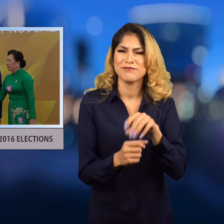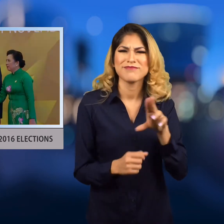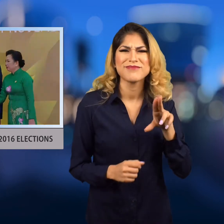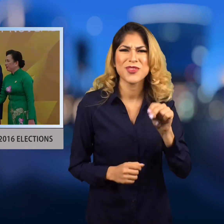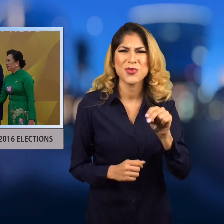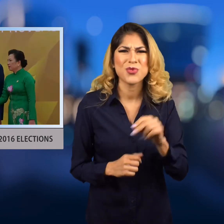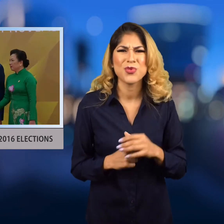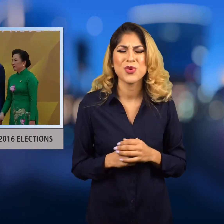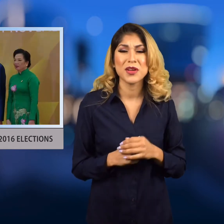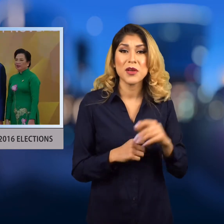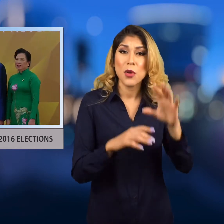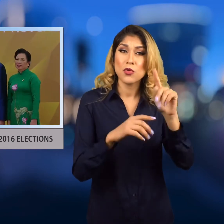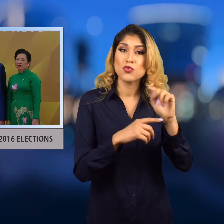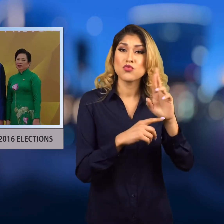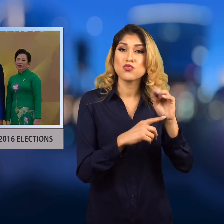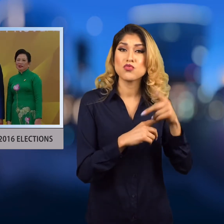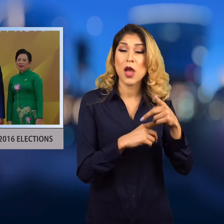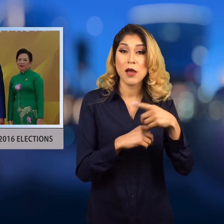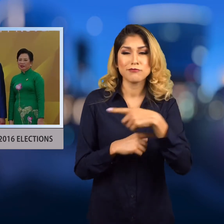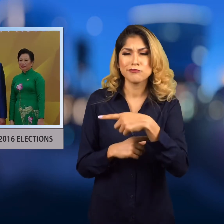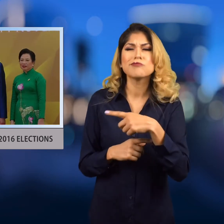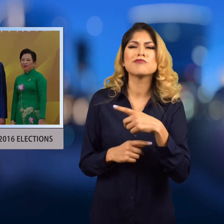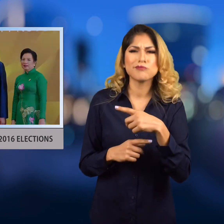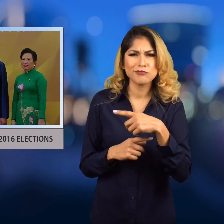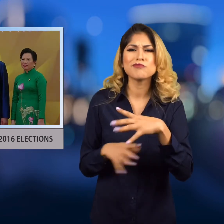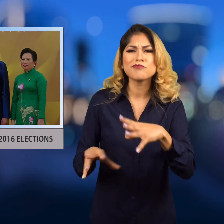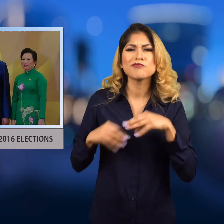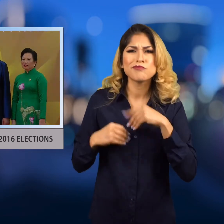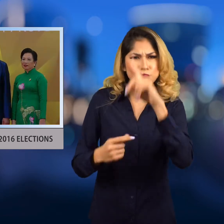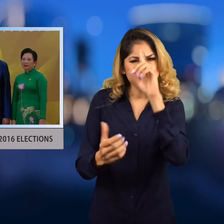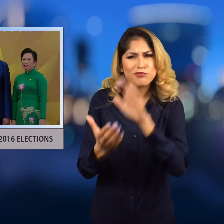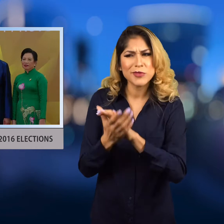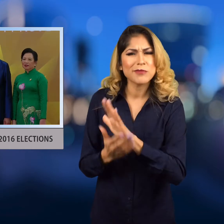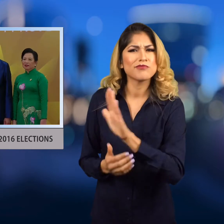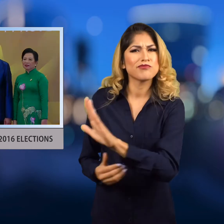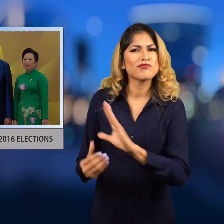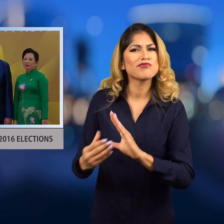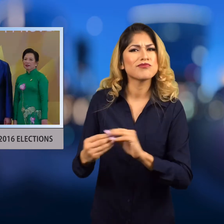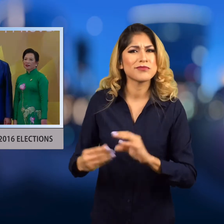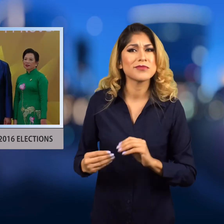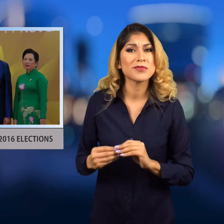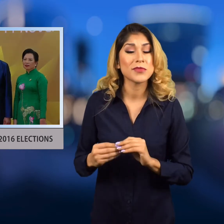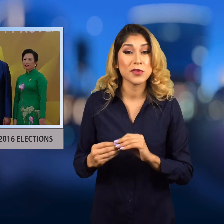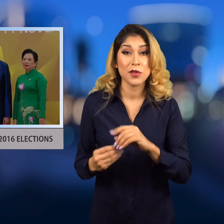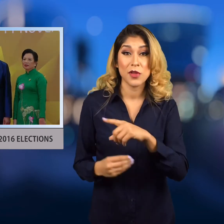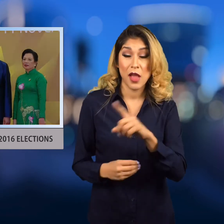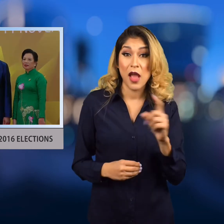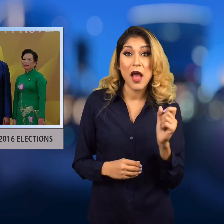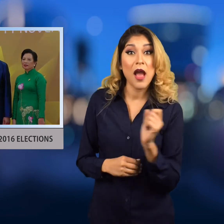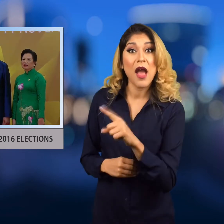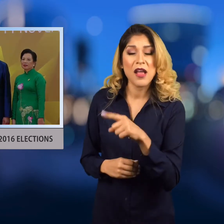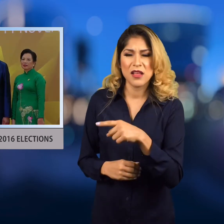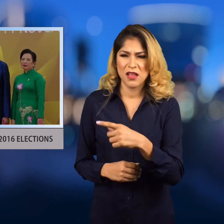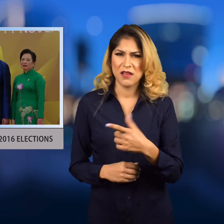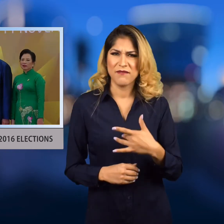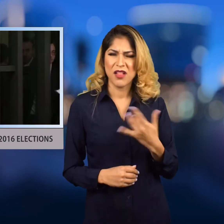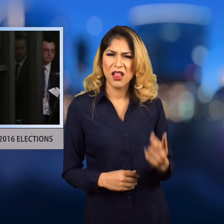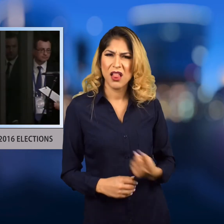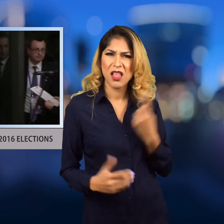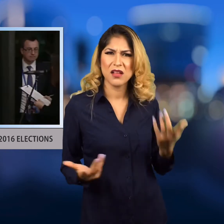Trump said he took Putin at his word and said the Russian leader felt insulted by the question.